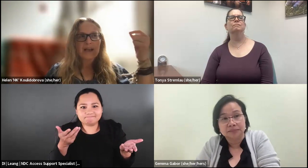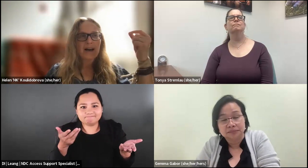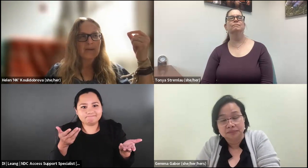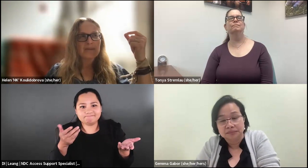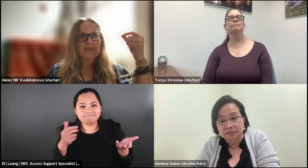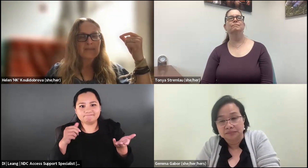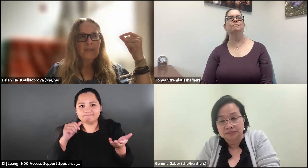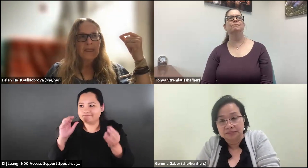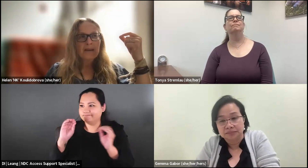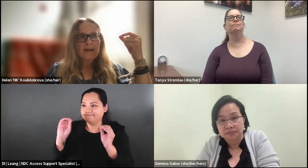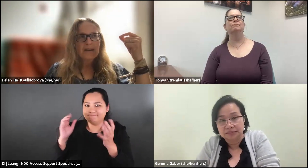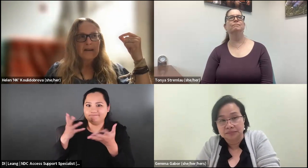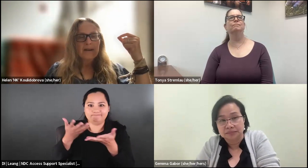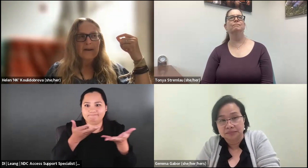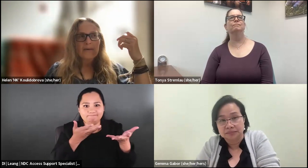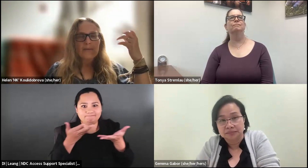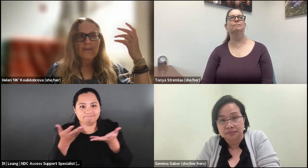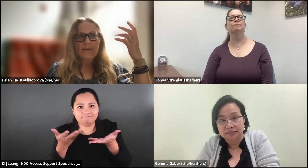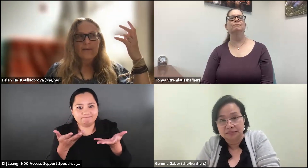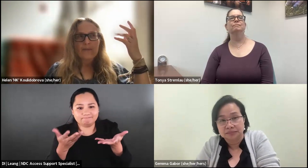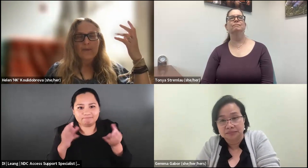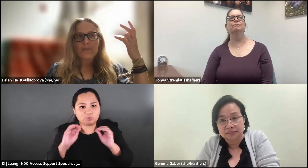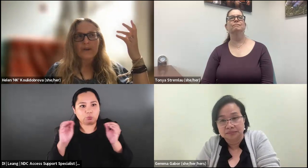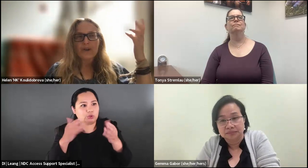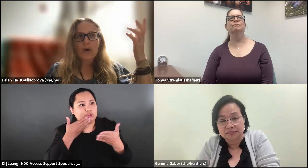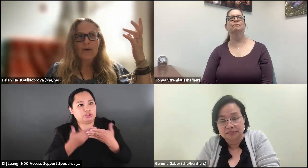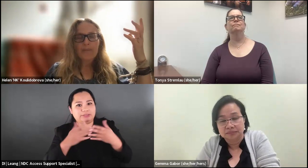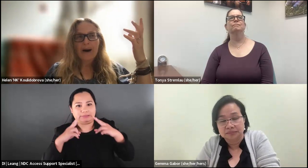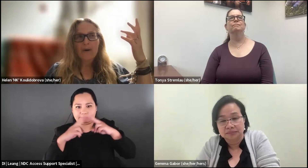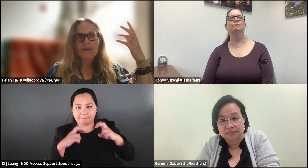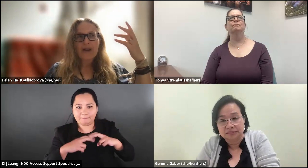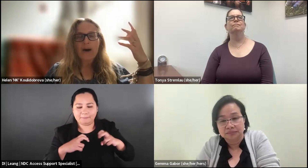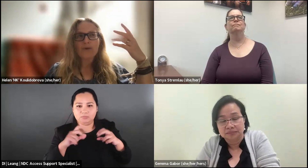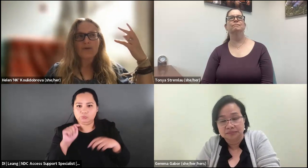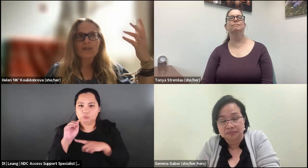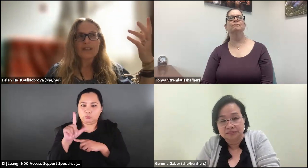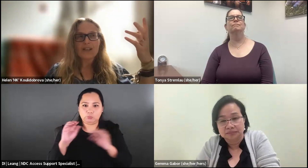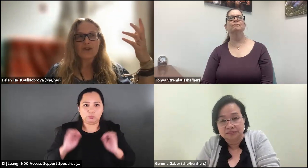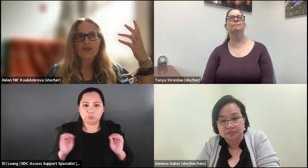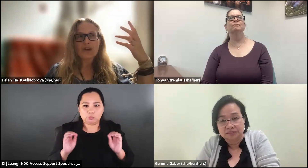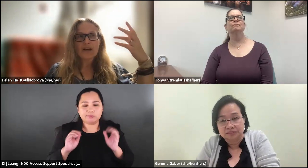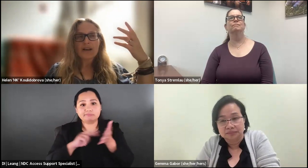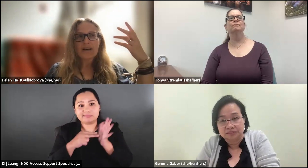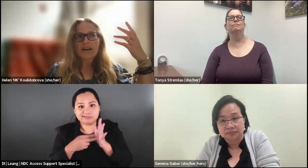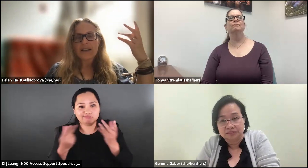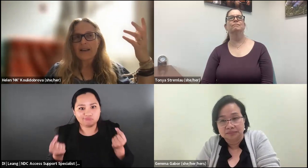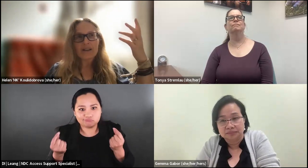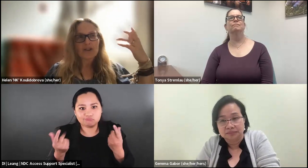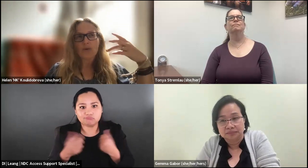of times, what we know about how to teach English,